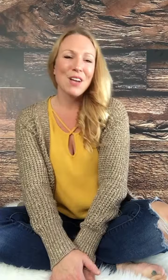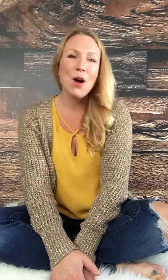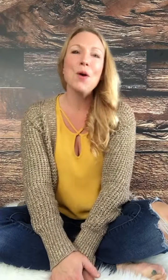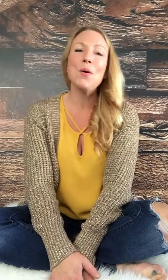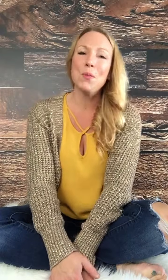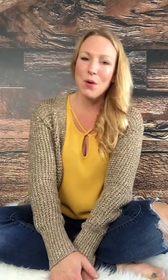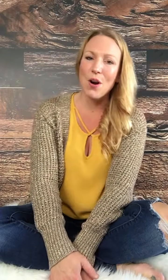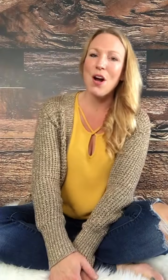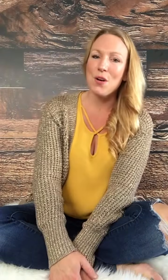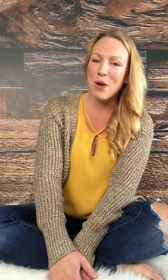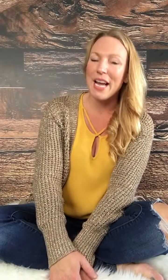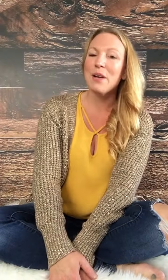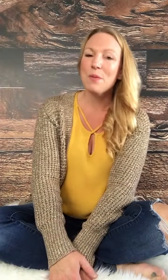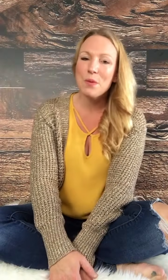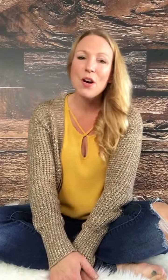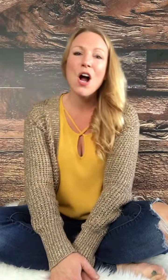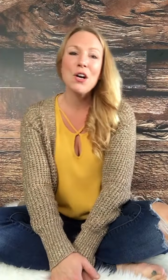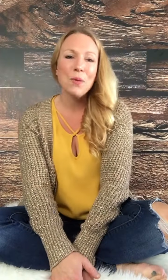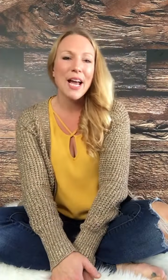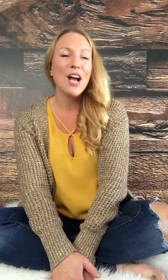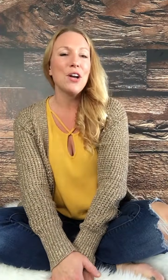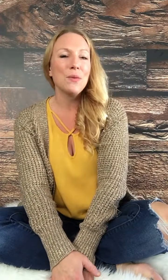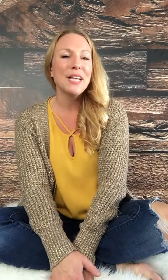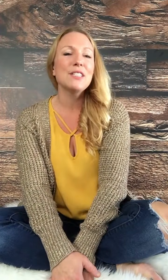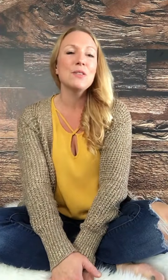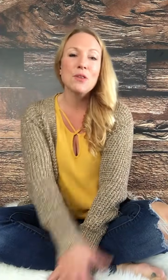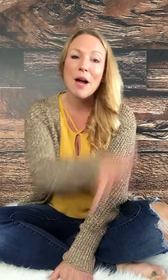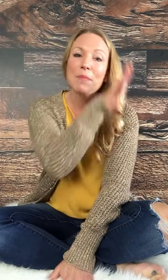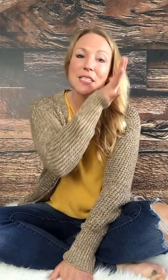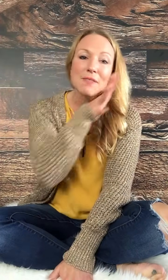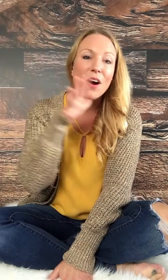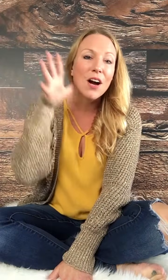Oh we're on our way, we're on our way, on our way to Grandpa's FARM.